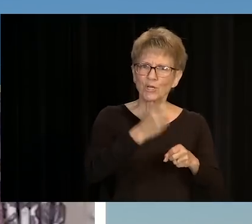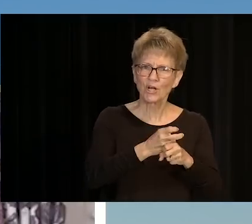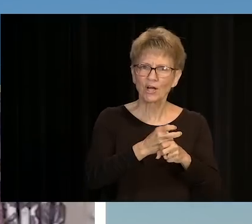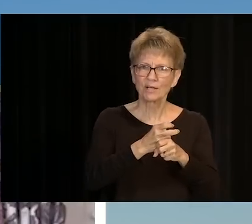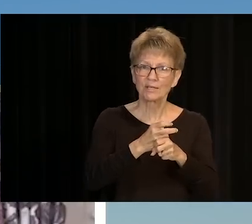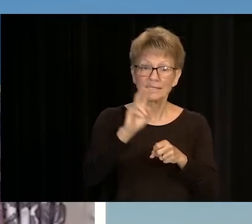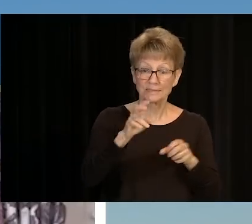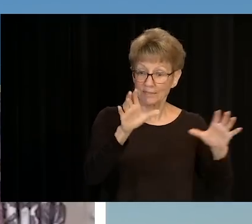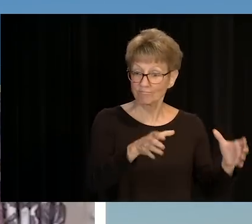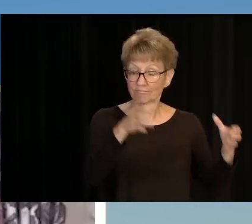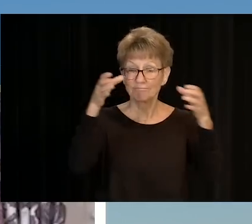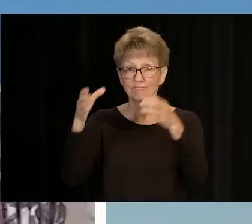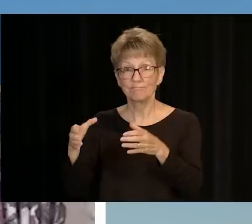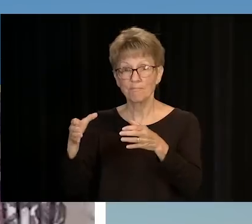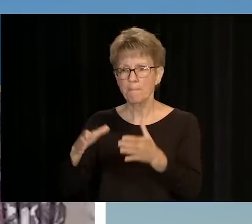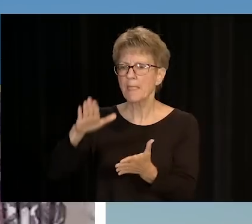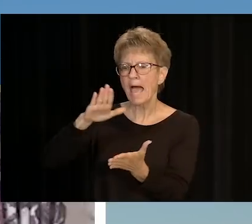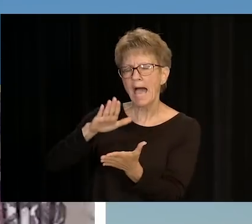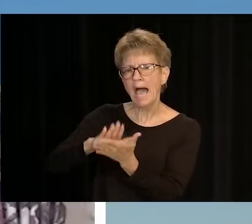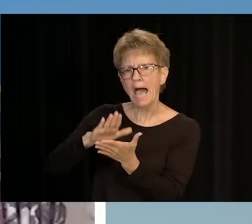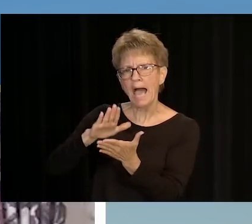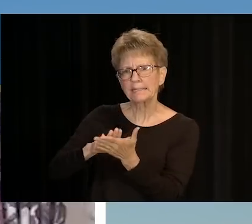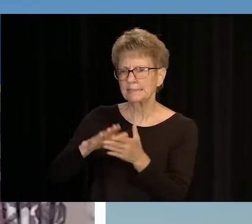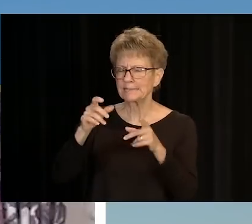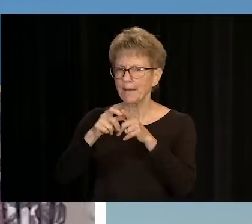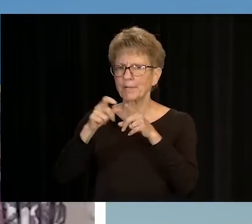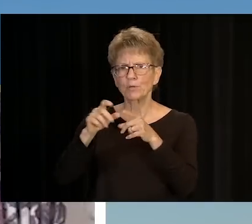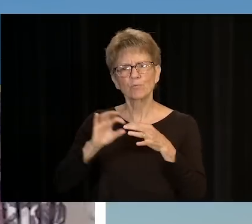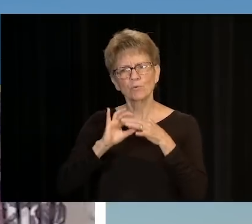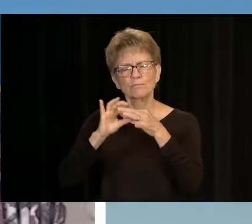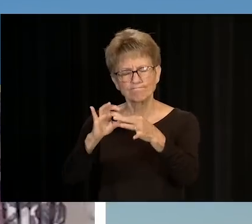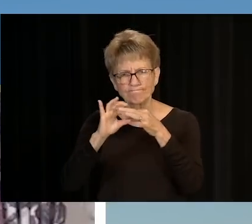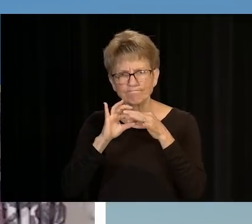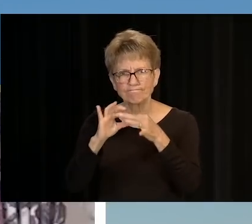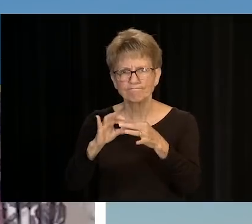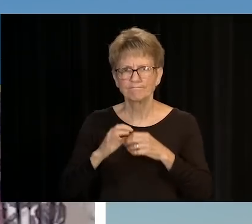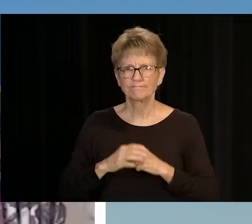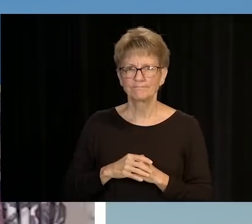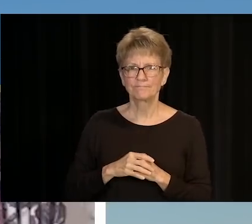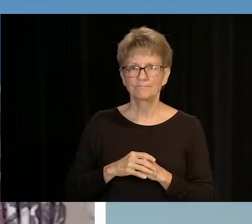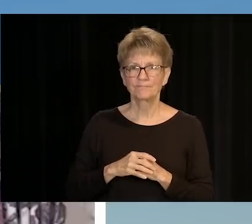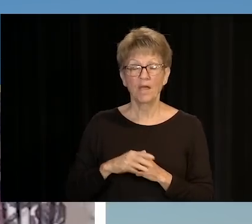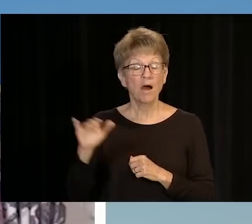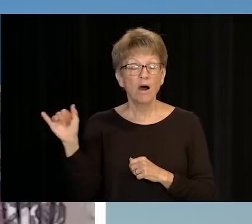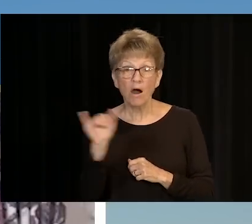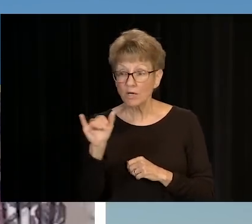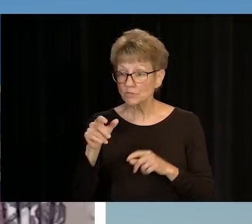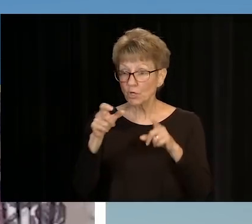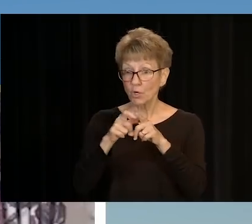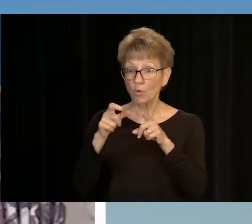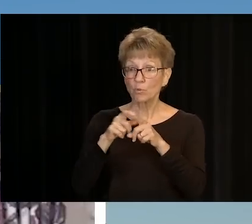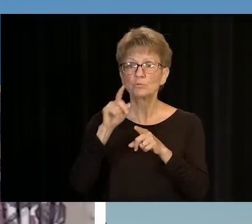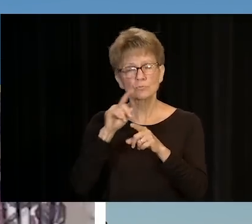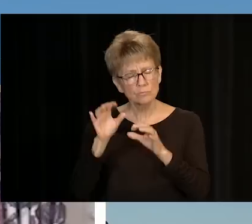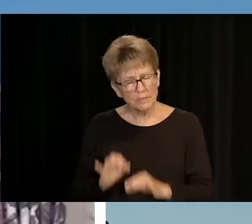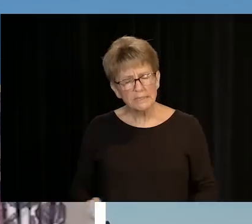THE SECOND SET OF WORDS ARE ACADEMIC AND SCHOLARLY IN NATURE, AND THEY'RE ALSO PARTICULARLY RELEVANT